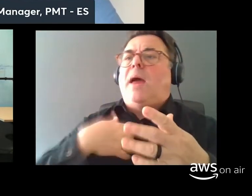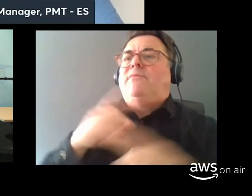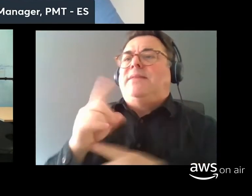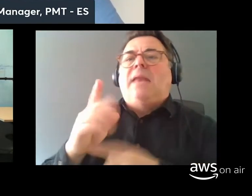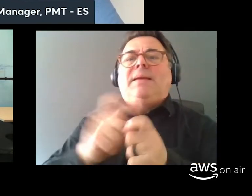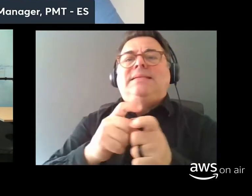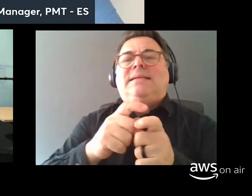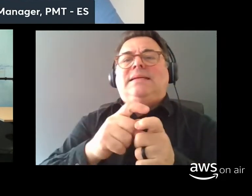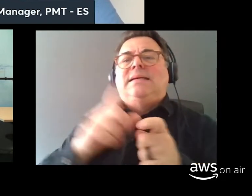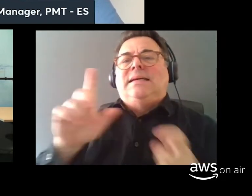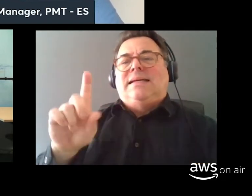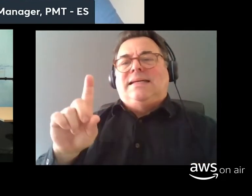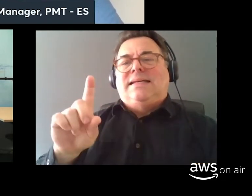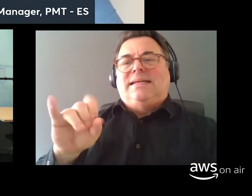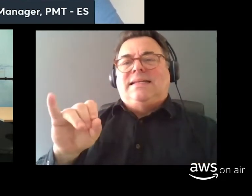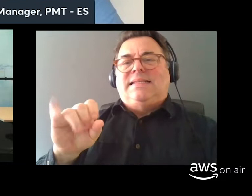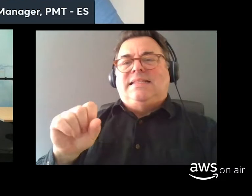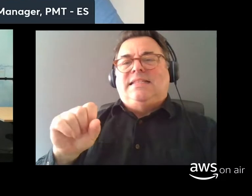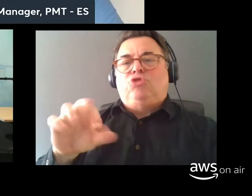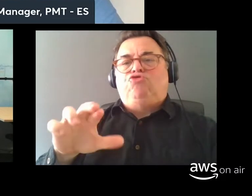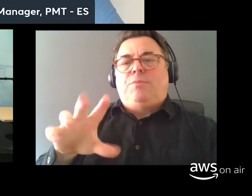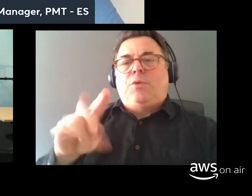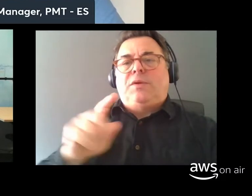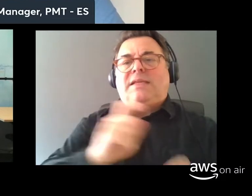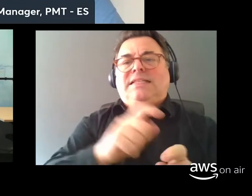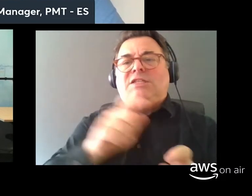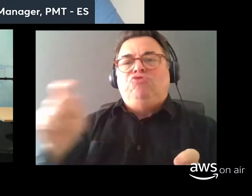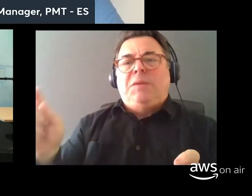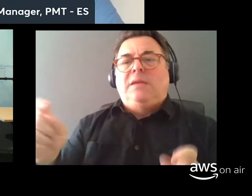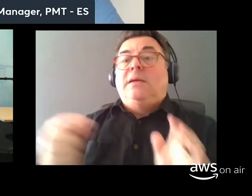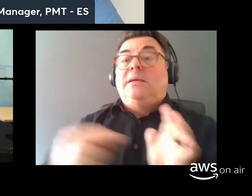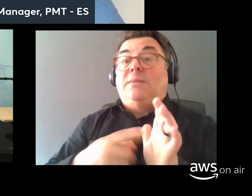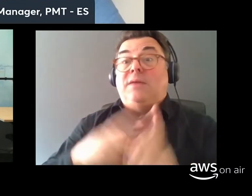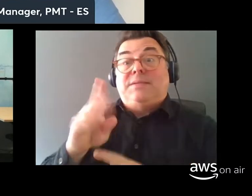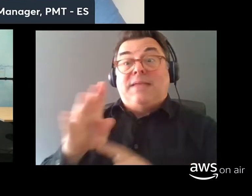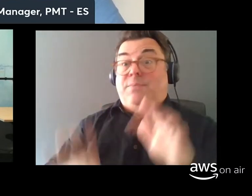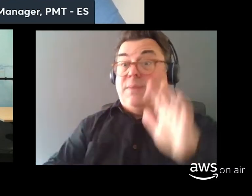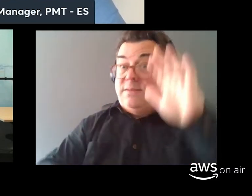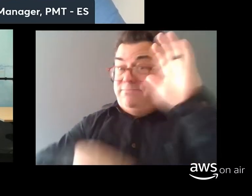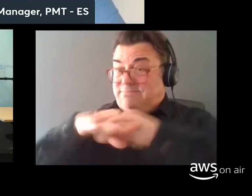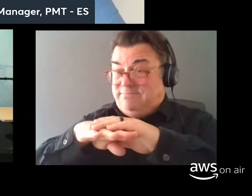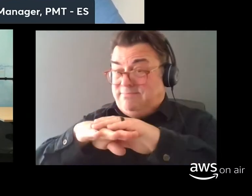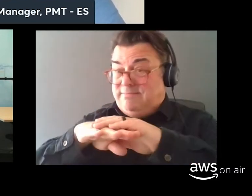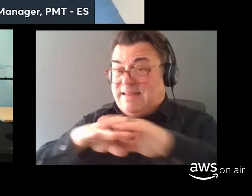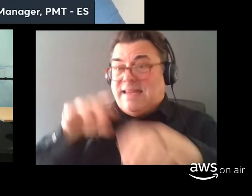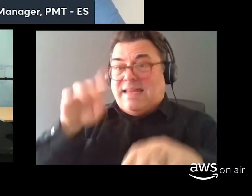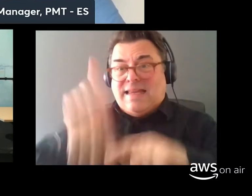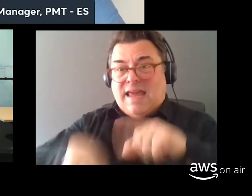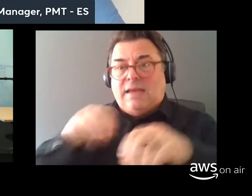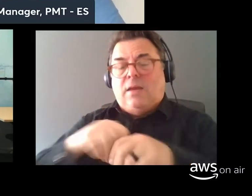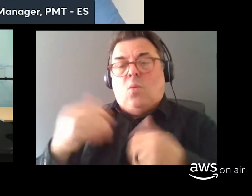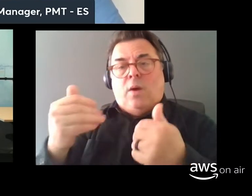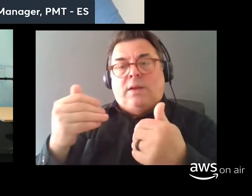So there are situations where you reach the limits of what your database can do within one box. So in such situation,